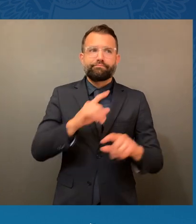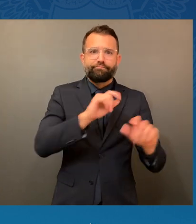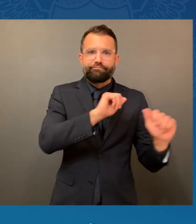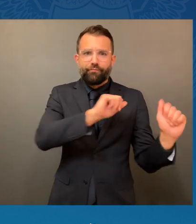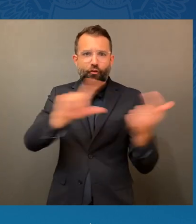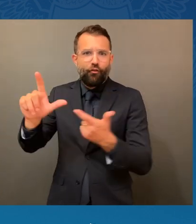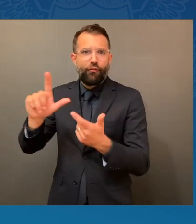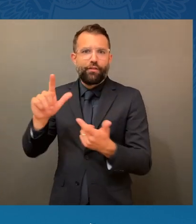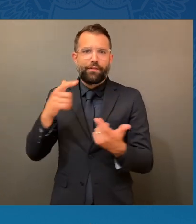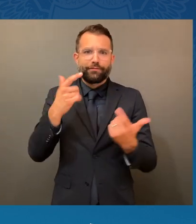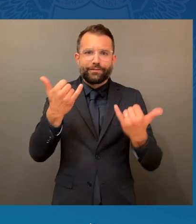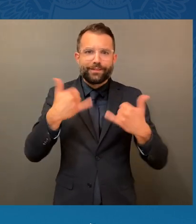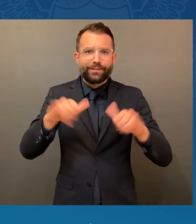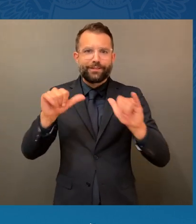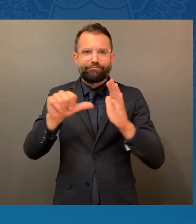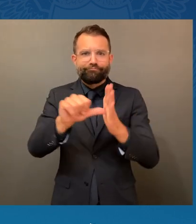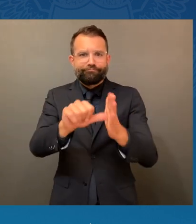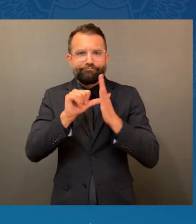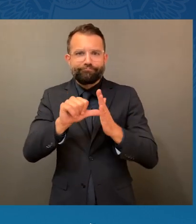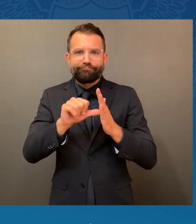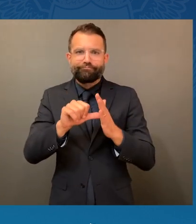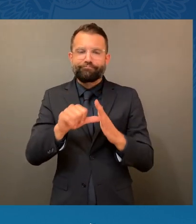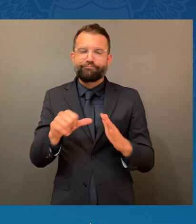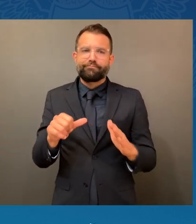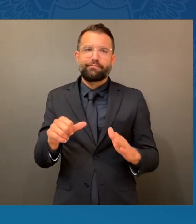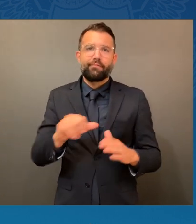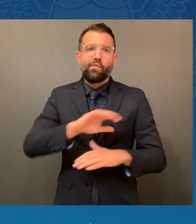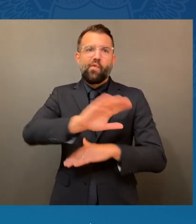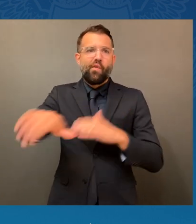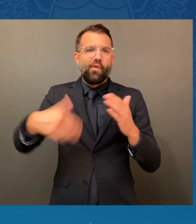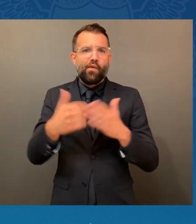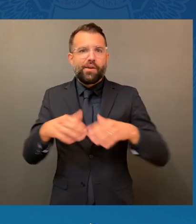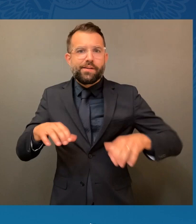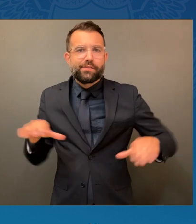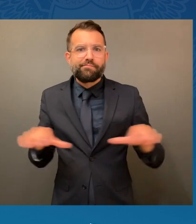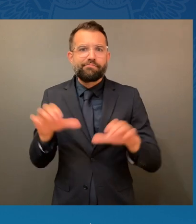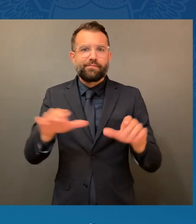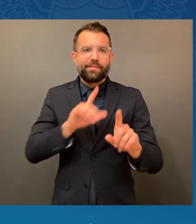by your dedication, your skill, your discipline.